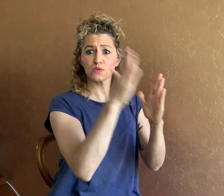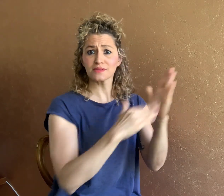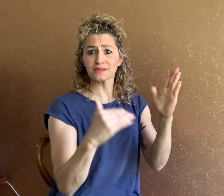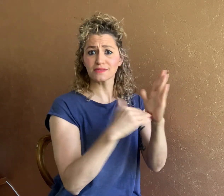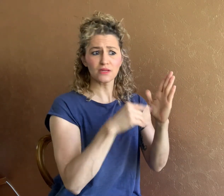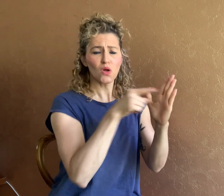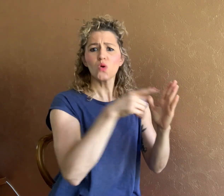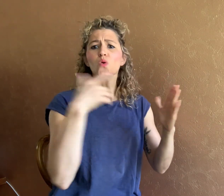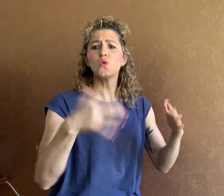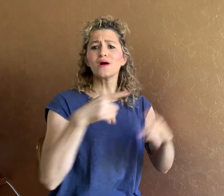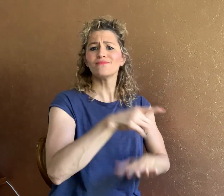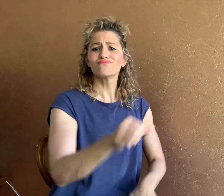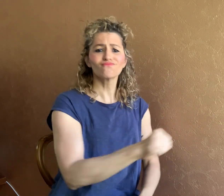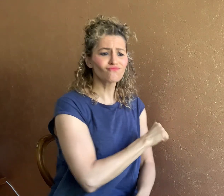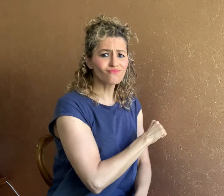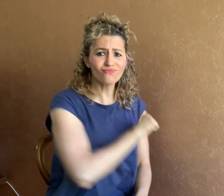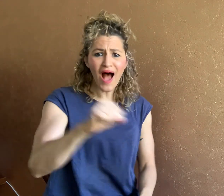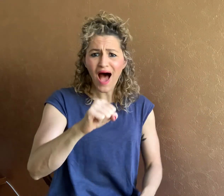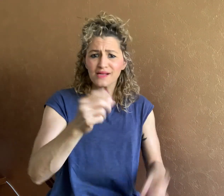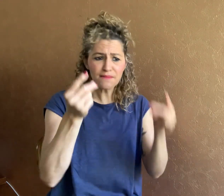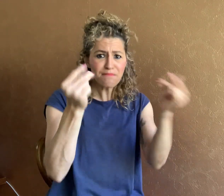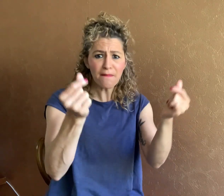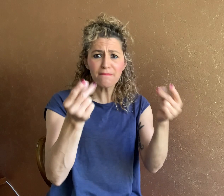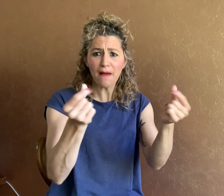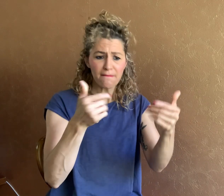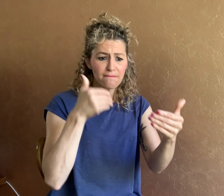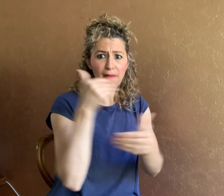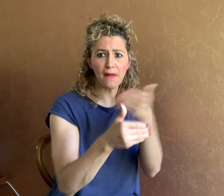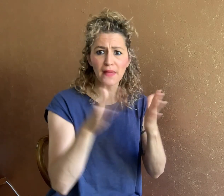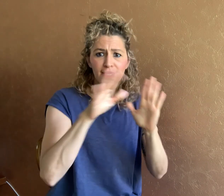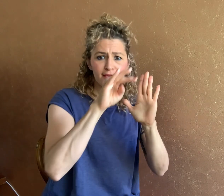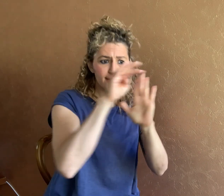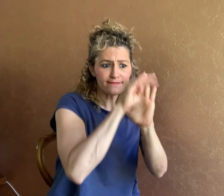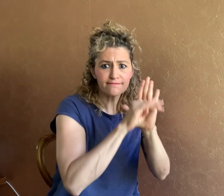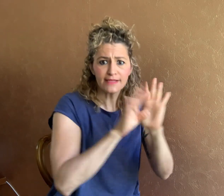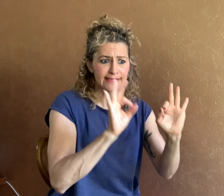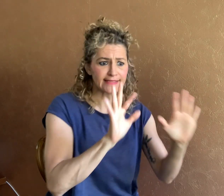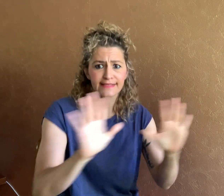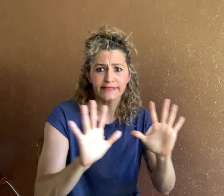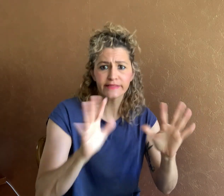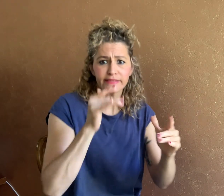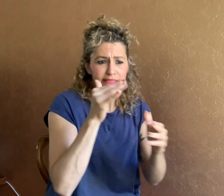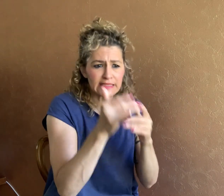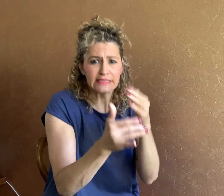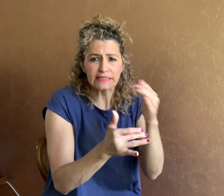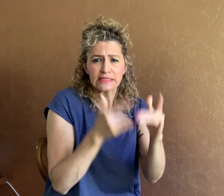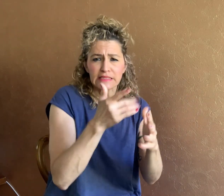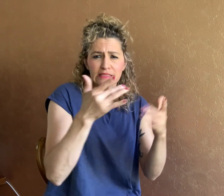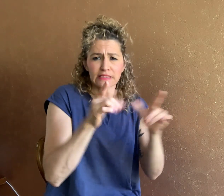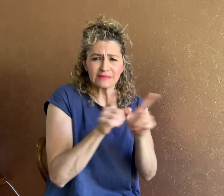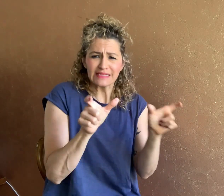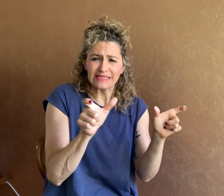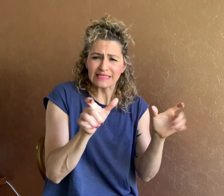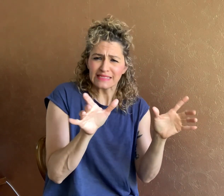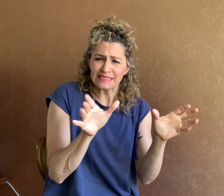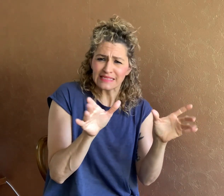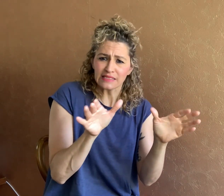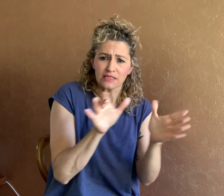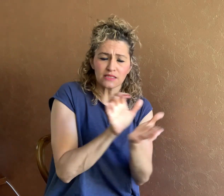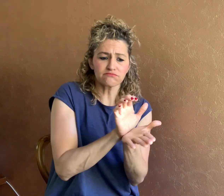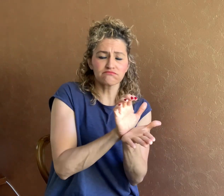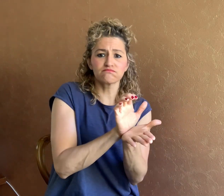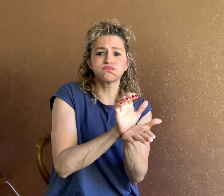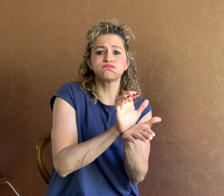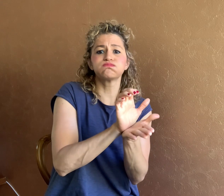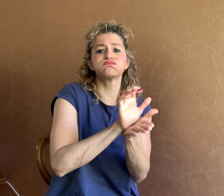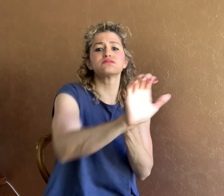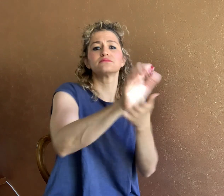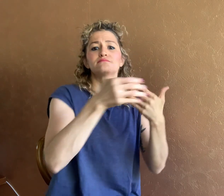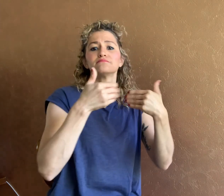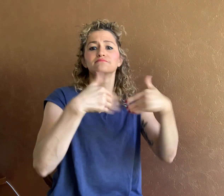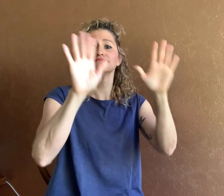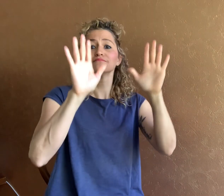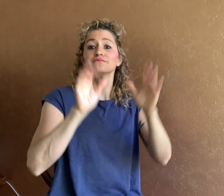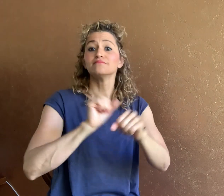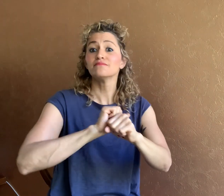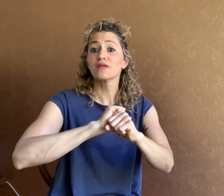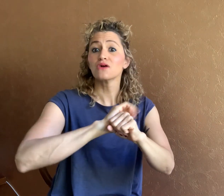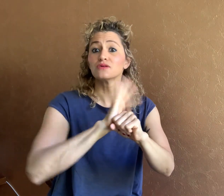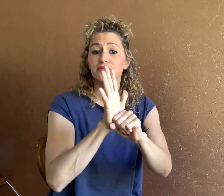and earlier when it hit, taking every precaution is necessary